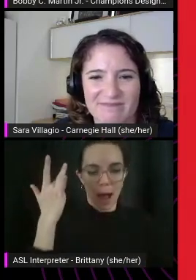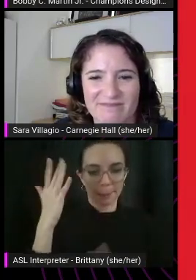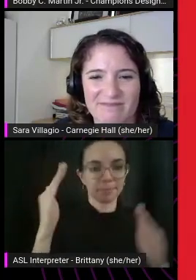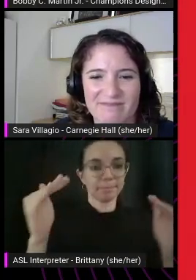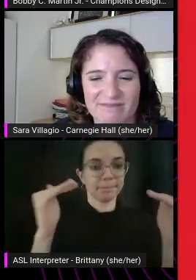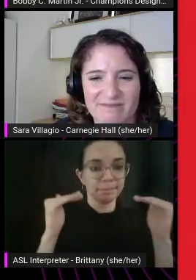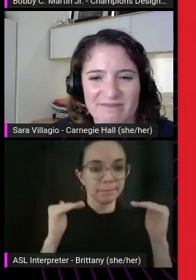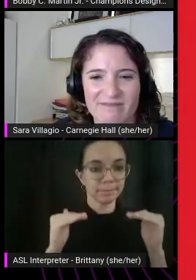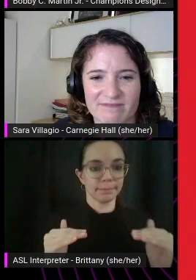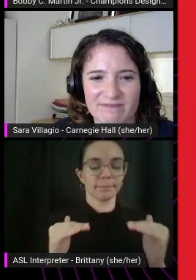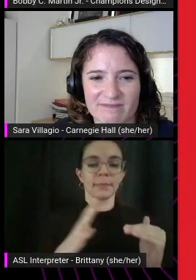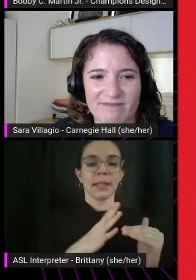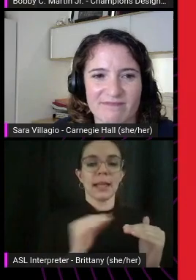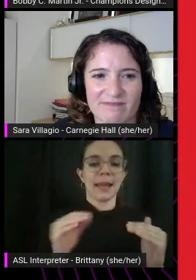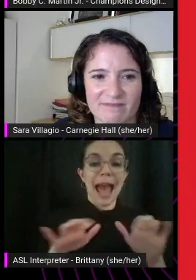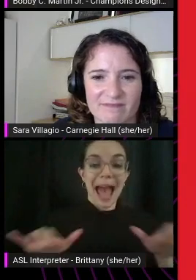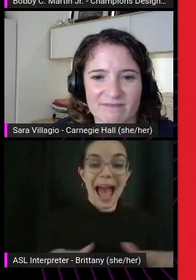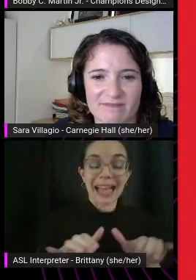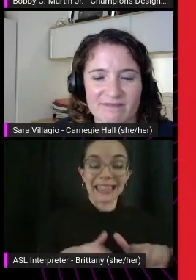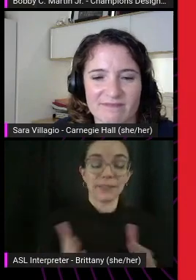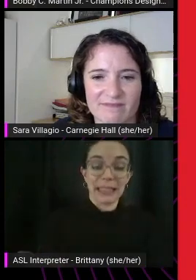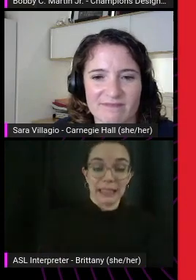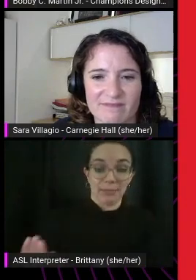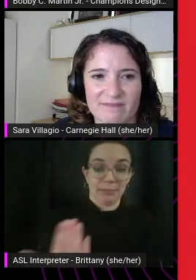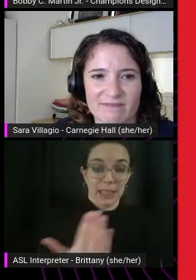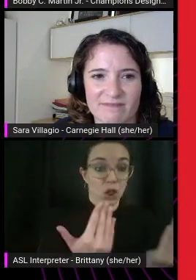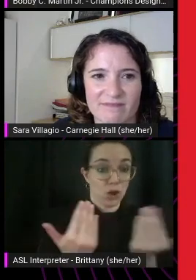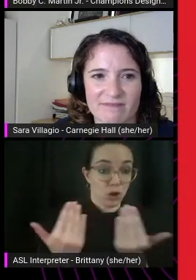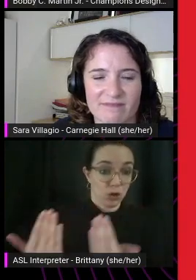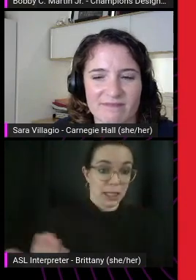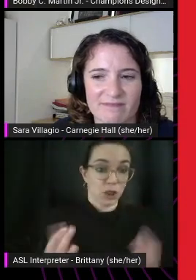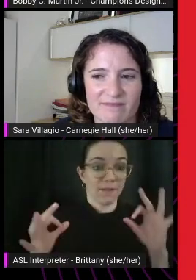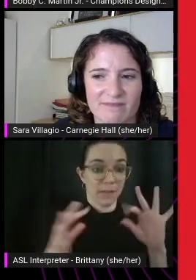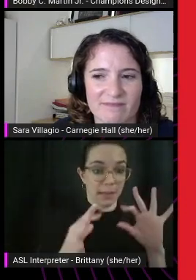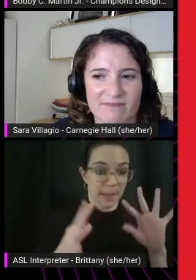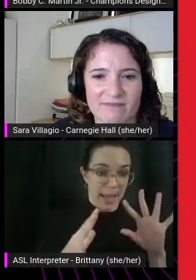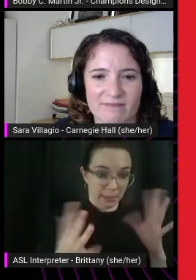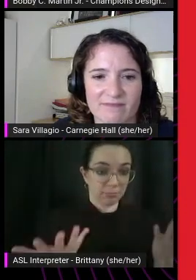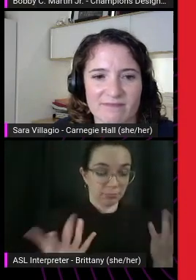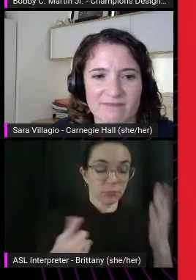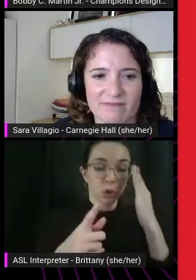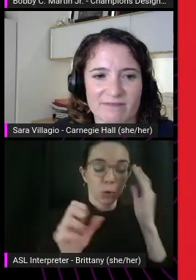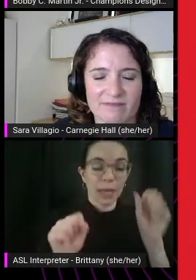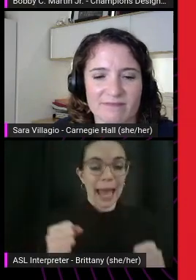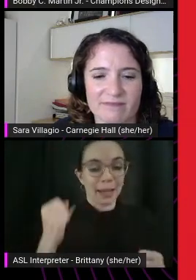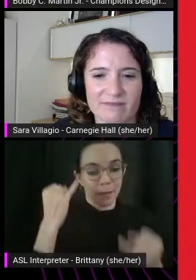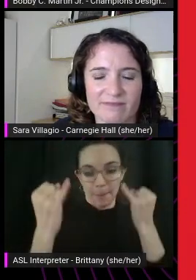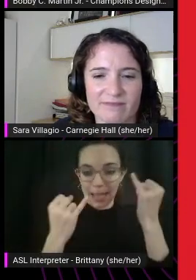Actively encourage feedback. As you can imagine, doing this work, it can feel somewhat personal.